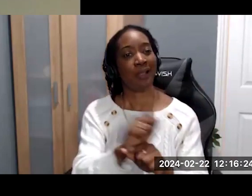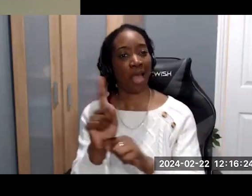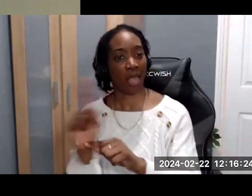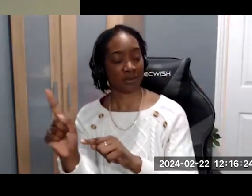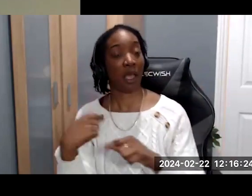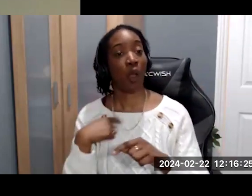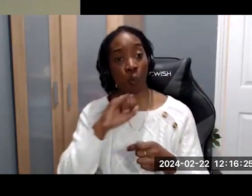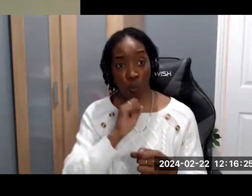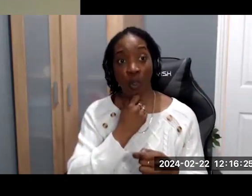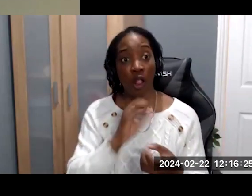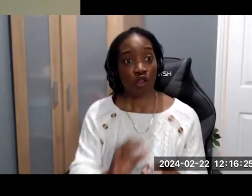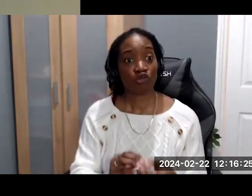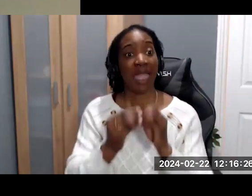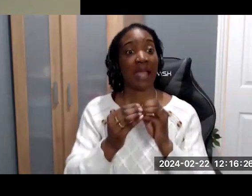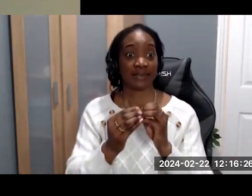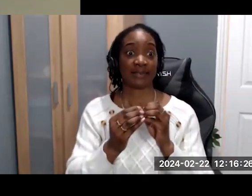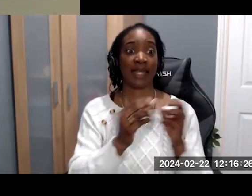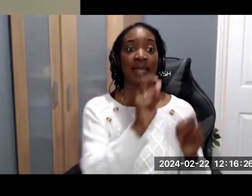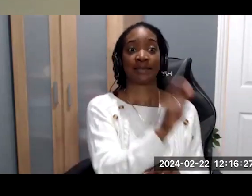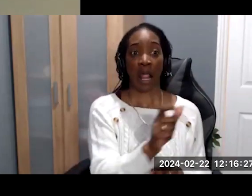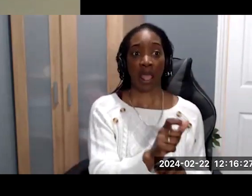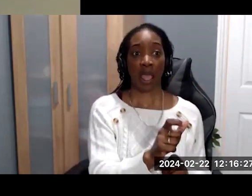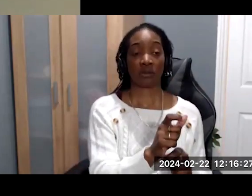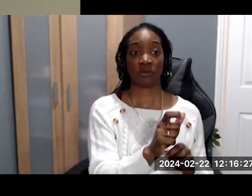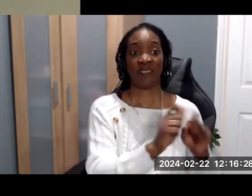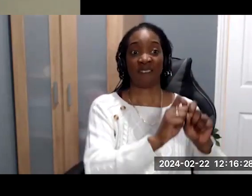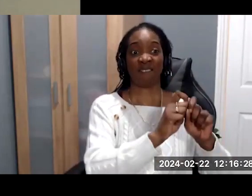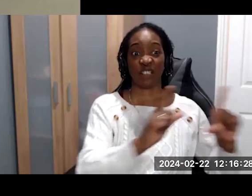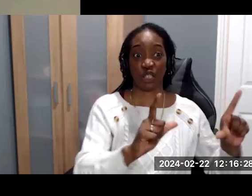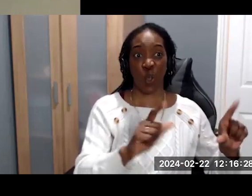and post an Italian language and an English language version of this webinar and it'll be